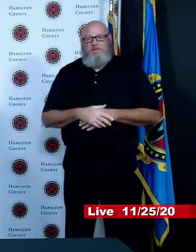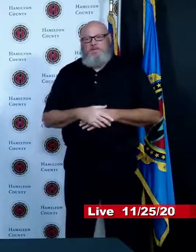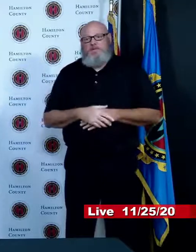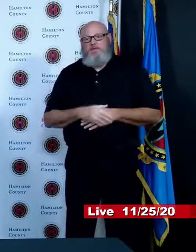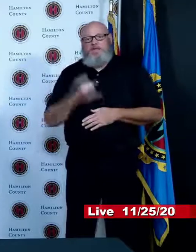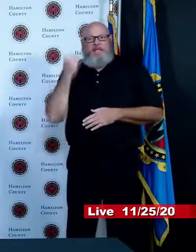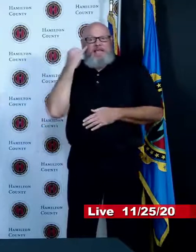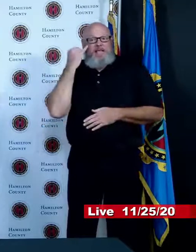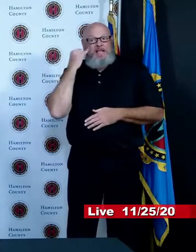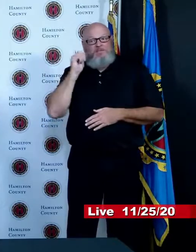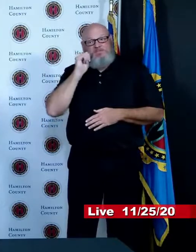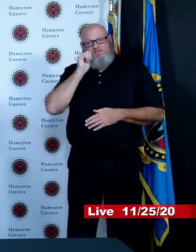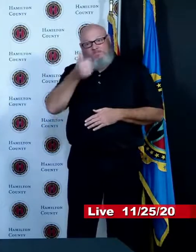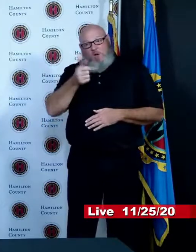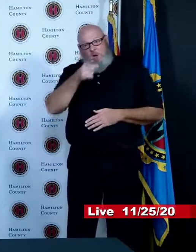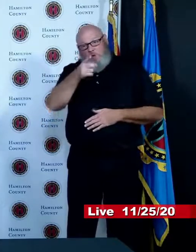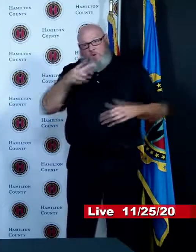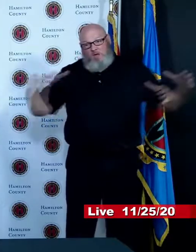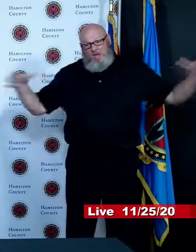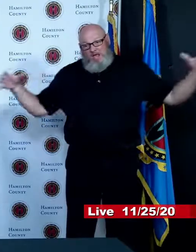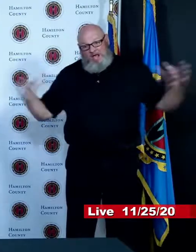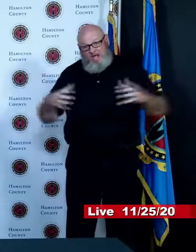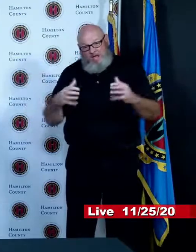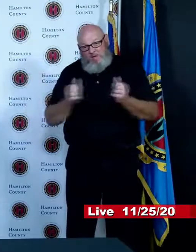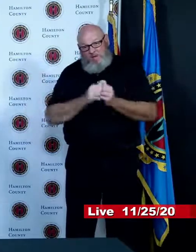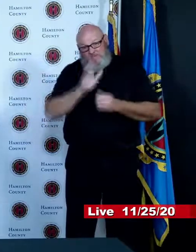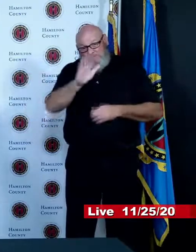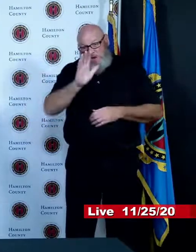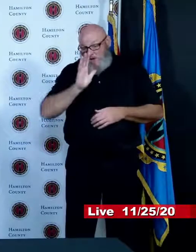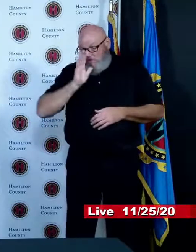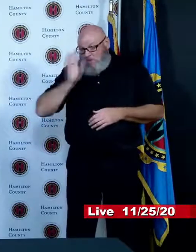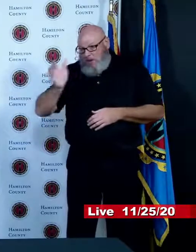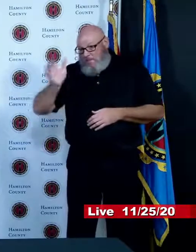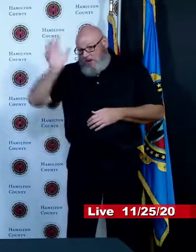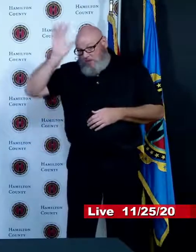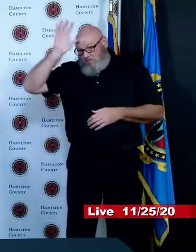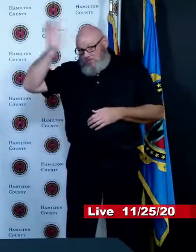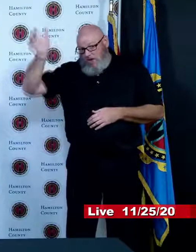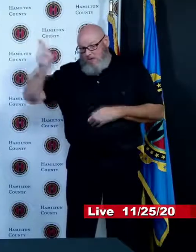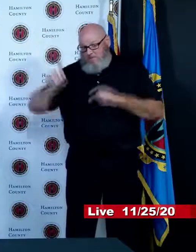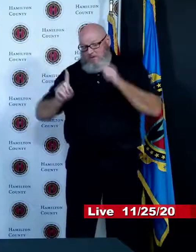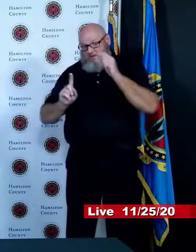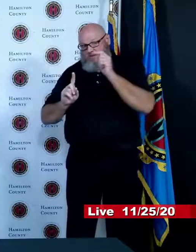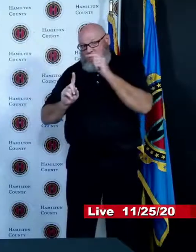vulnerable population right somebody who's 40 somebody who's 20 we typically don't get sick